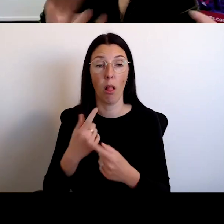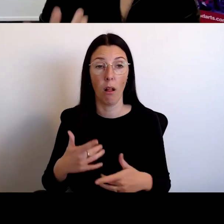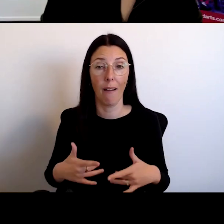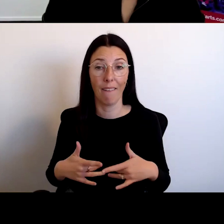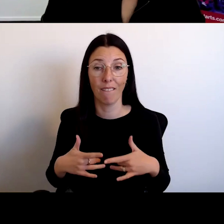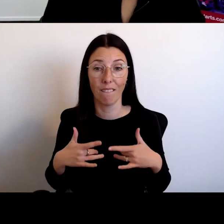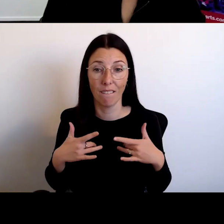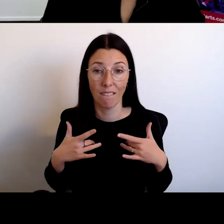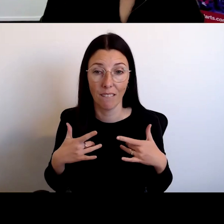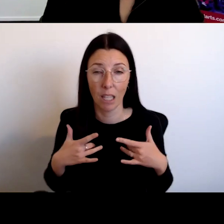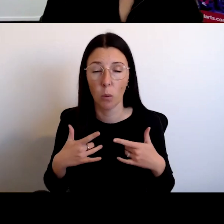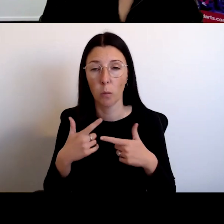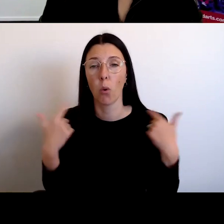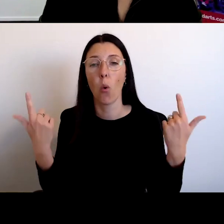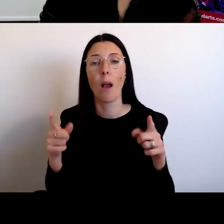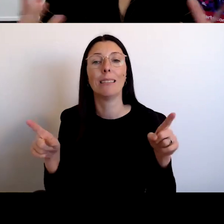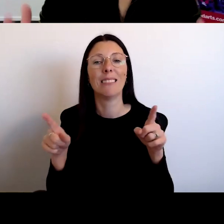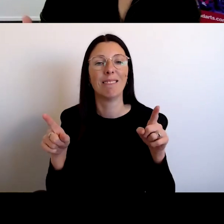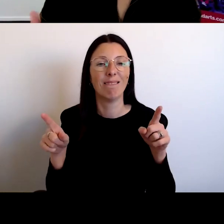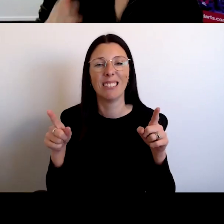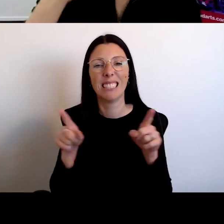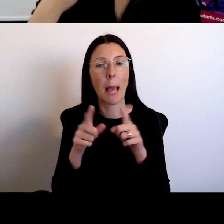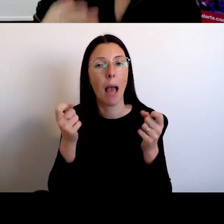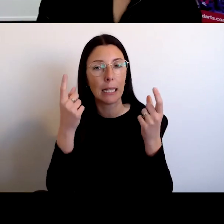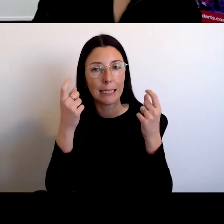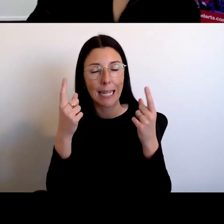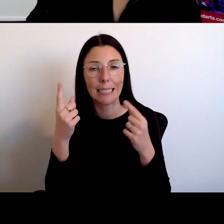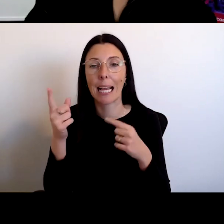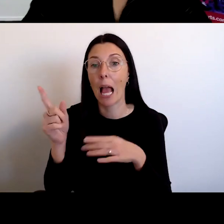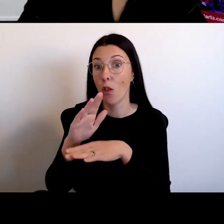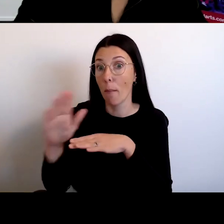were on the same page and that the board were a lot more involved in the campaign than usual.